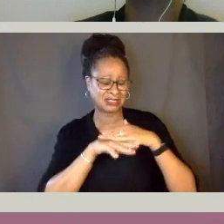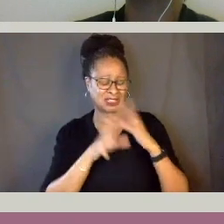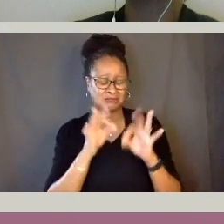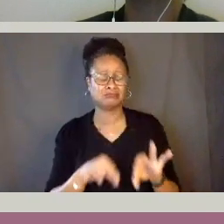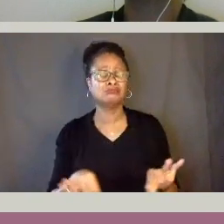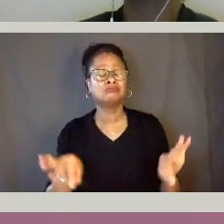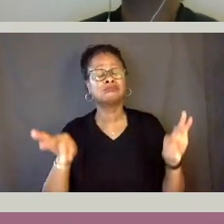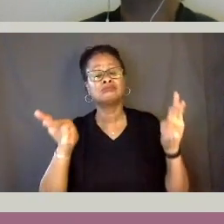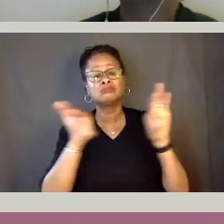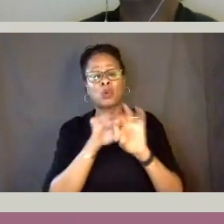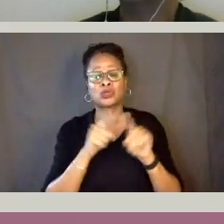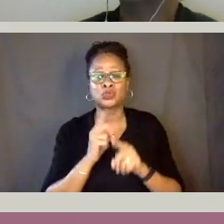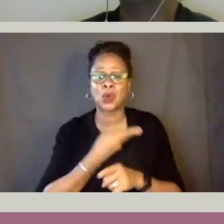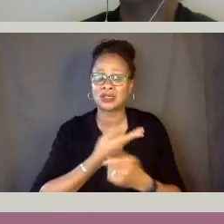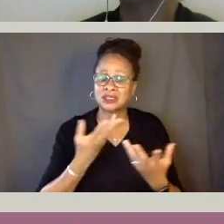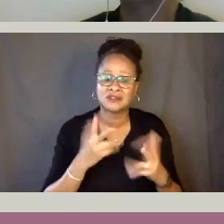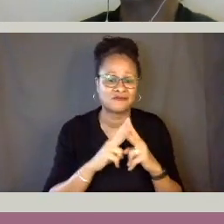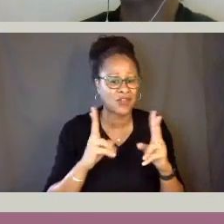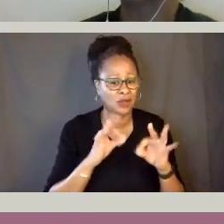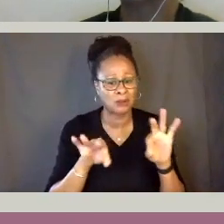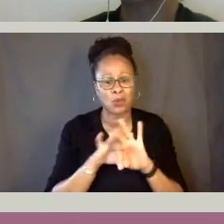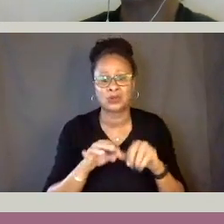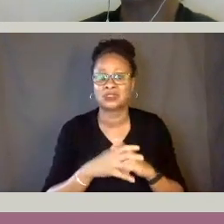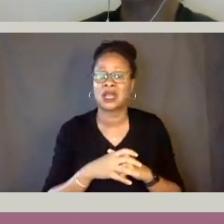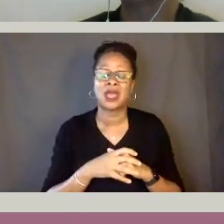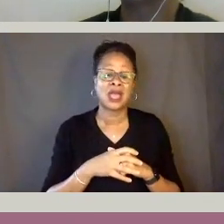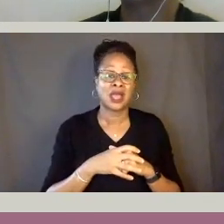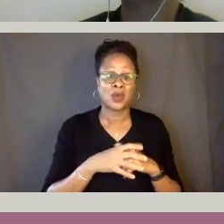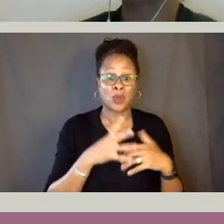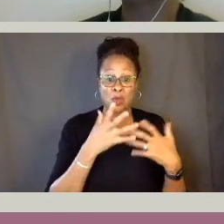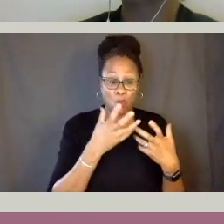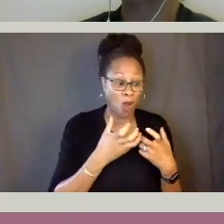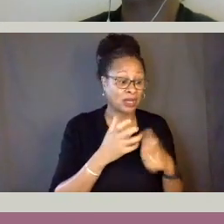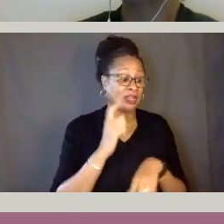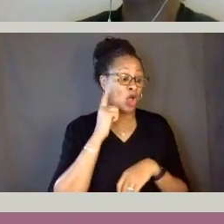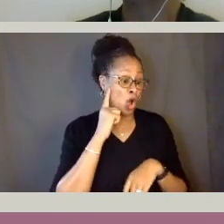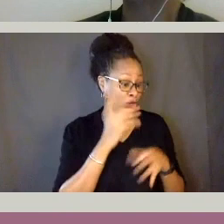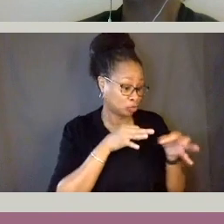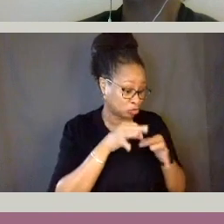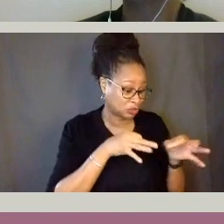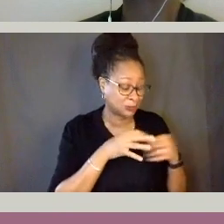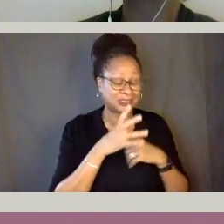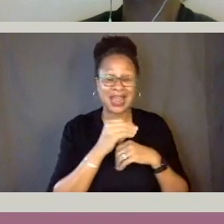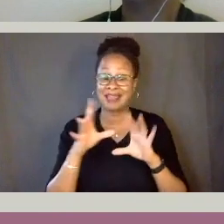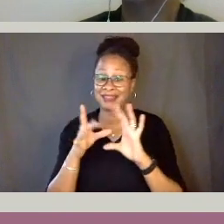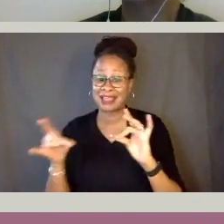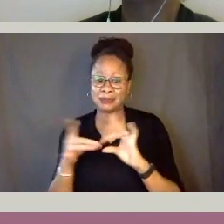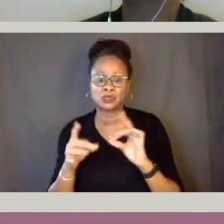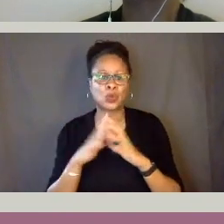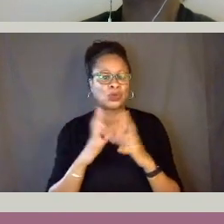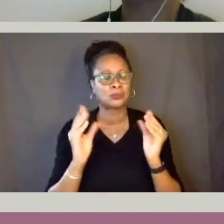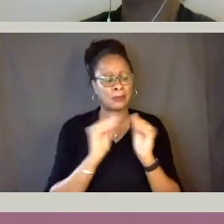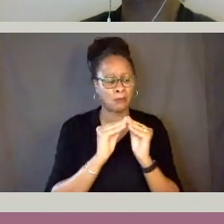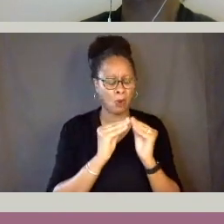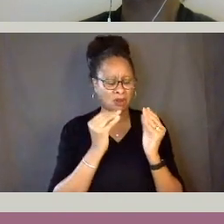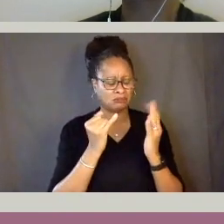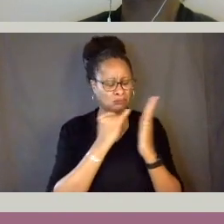important to us, and we wanted to treat both the captioning and the audio description artistically,